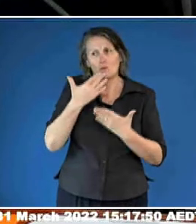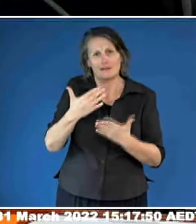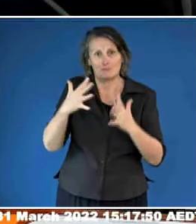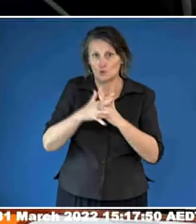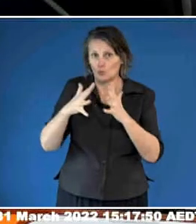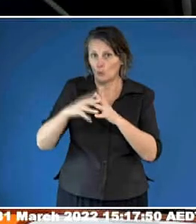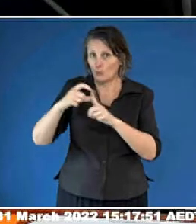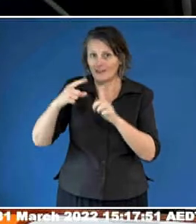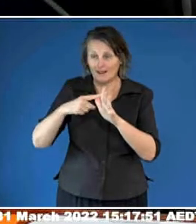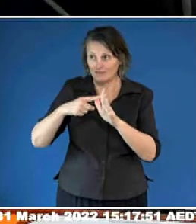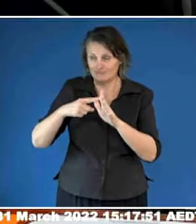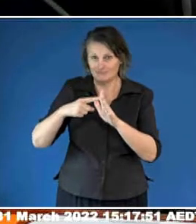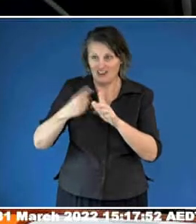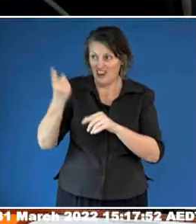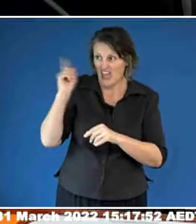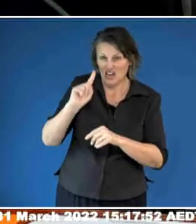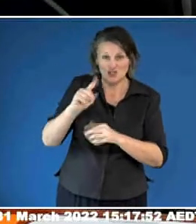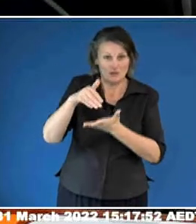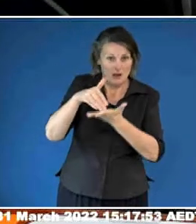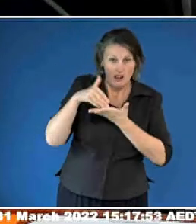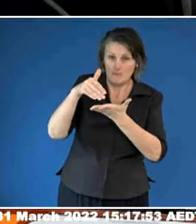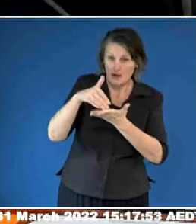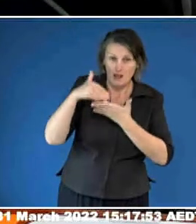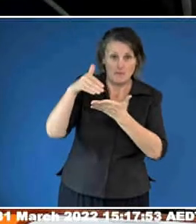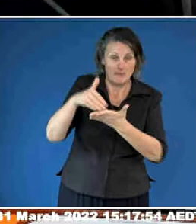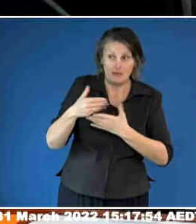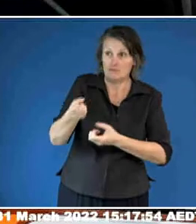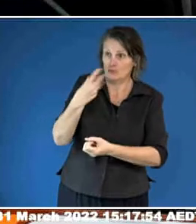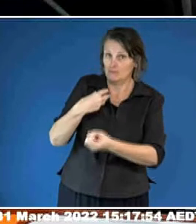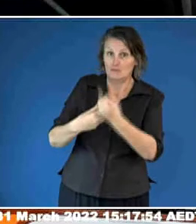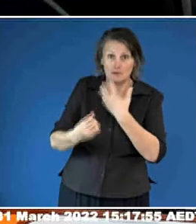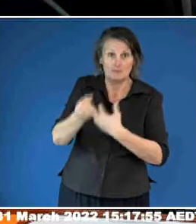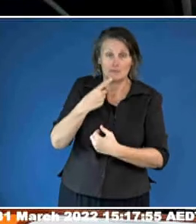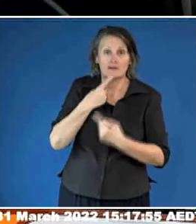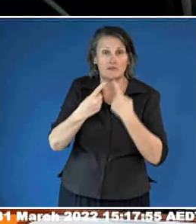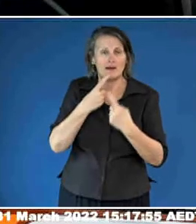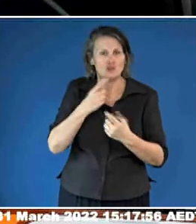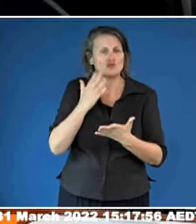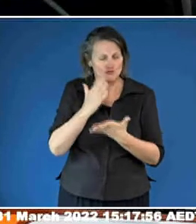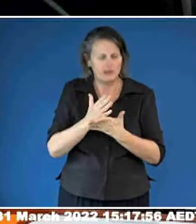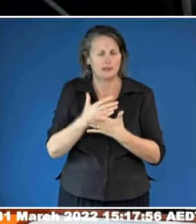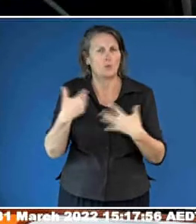suggestions for witnesses, and it has been a privilege to collaborate with you, and for